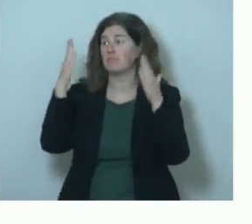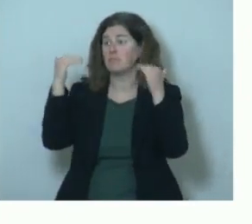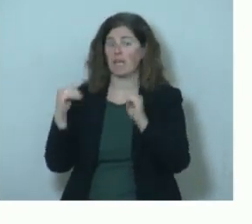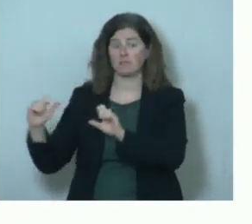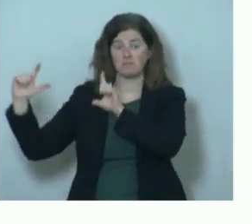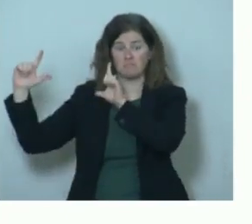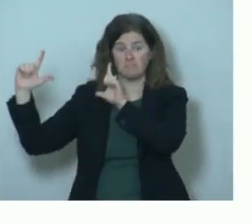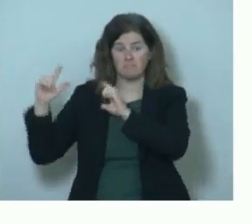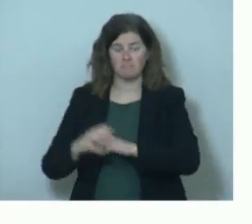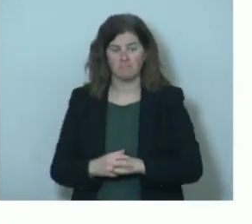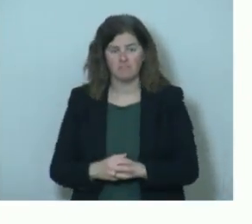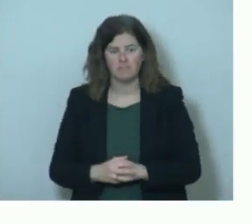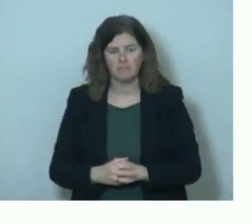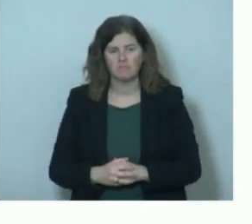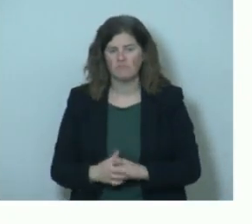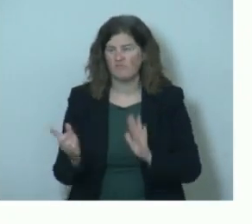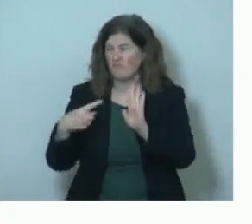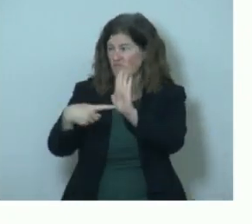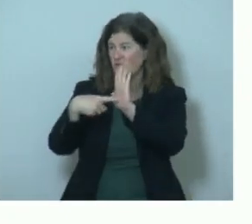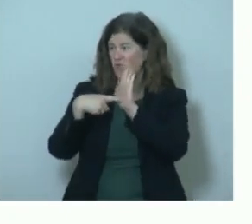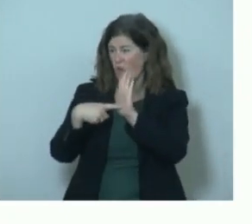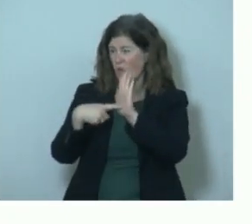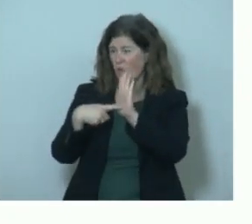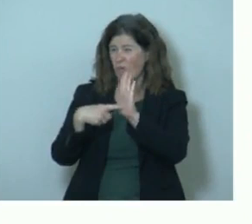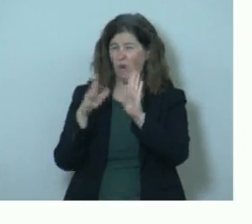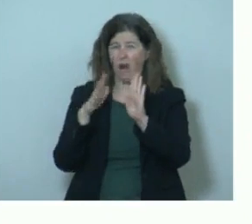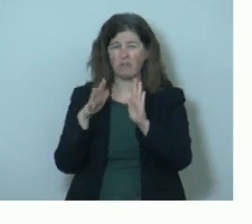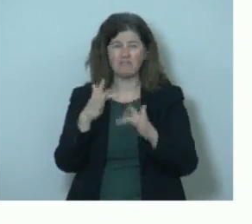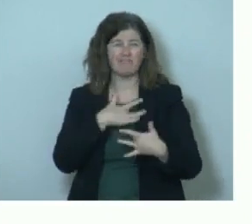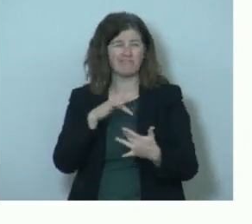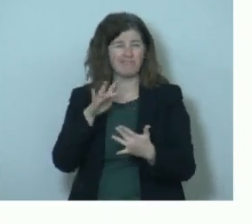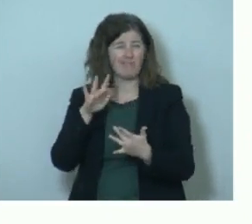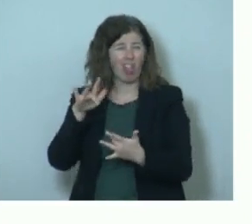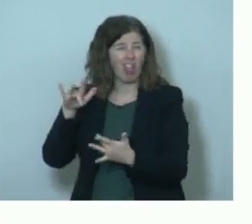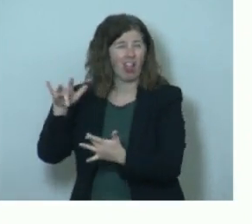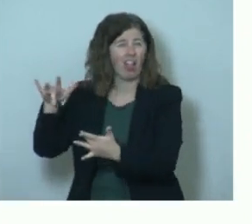THAT PUTS US IN A GOOD POSITION.